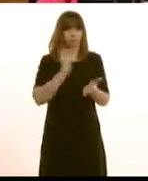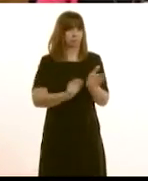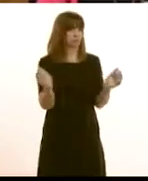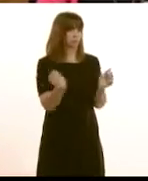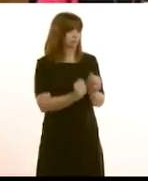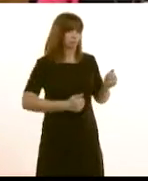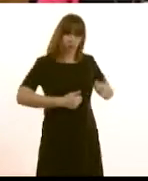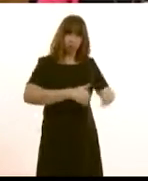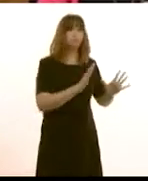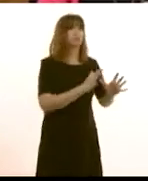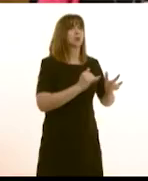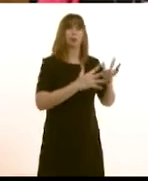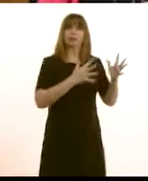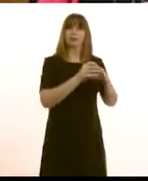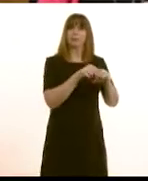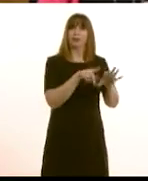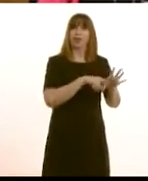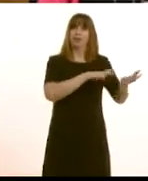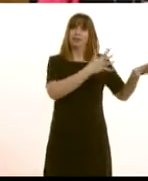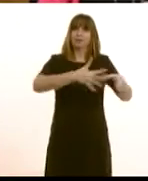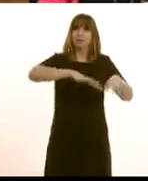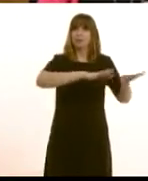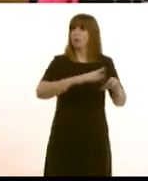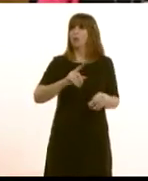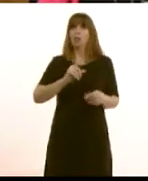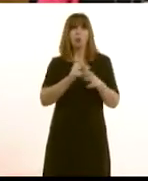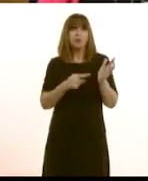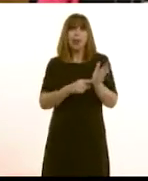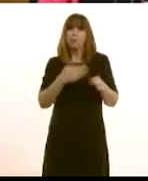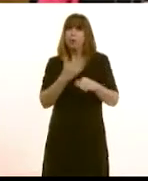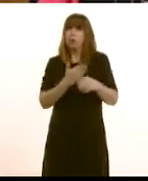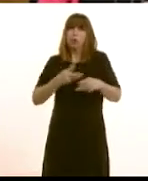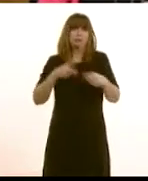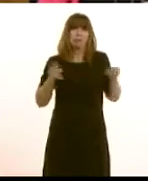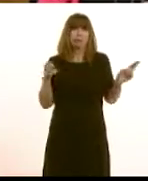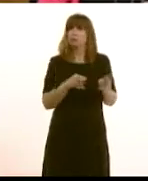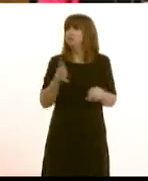why he will not support job creation around Port Talbot, why he will not support renewable